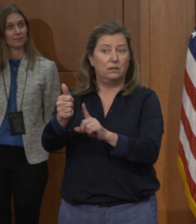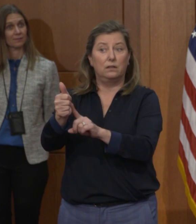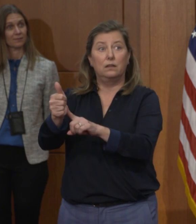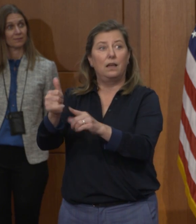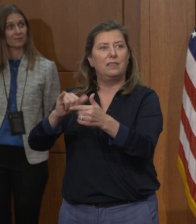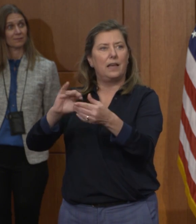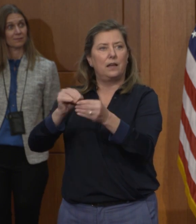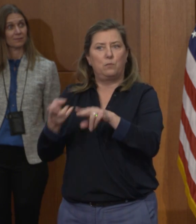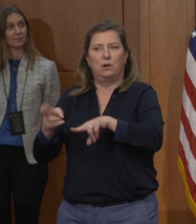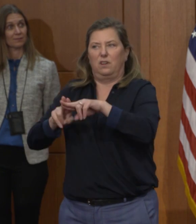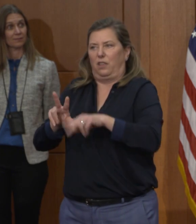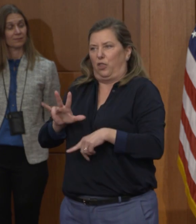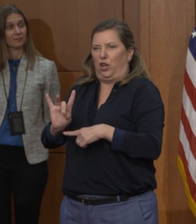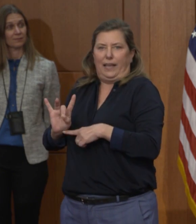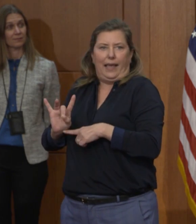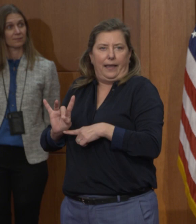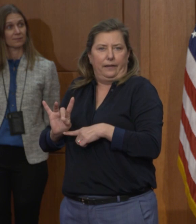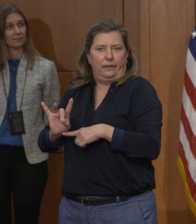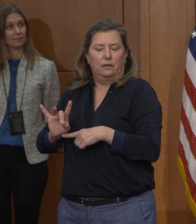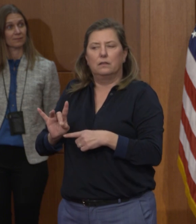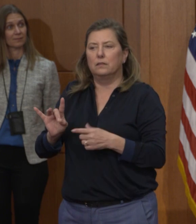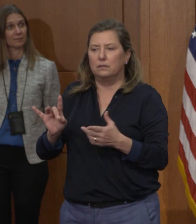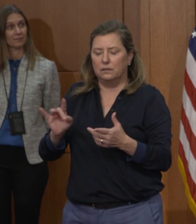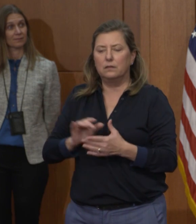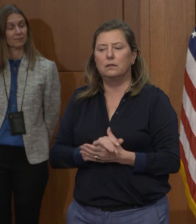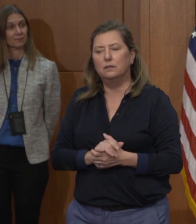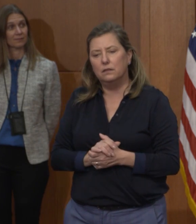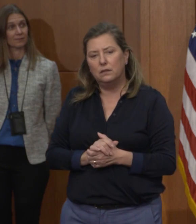uh, that represents 596 new cases in the last reporting period.